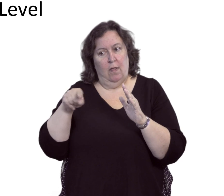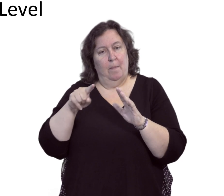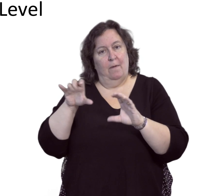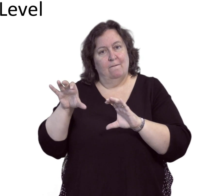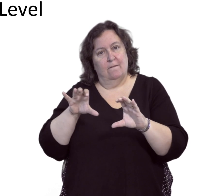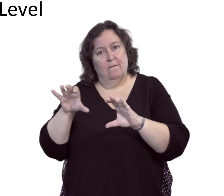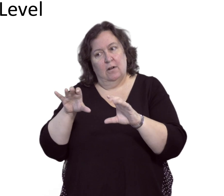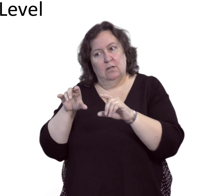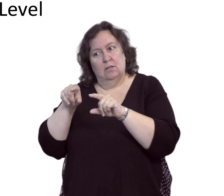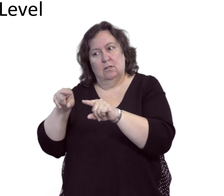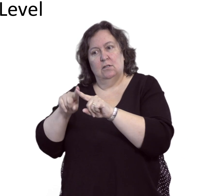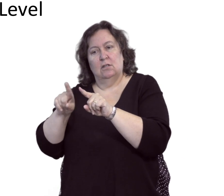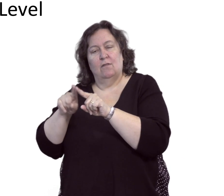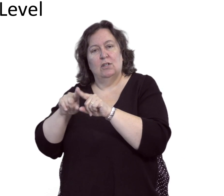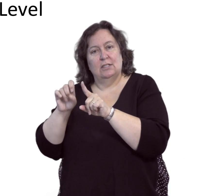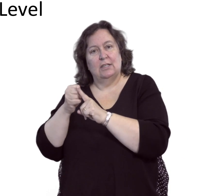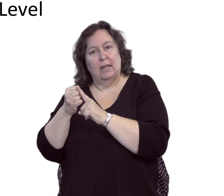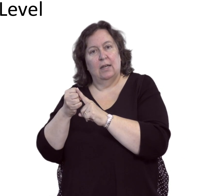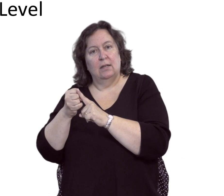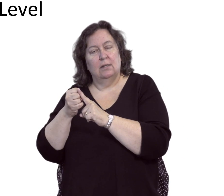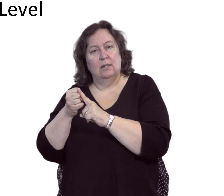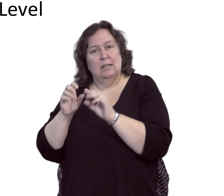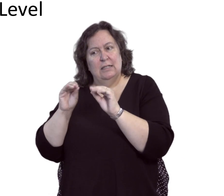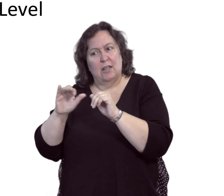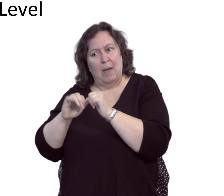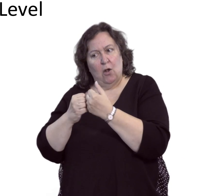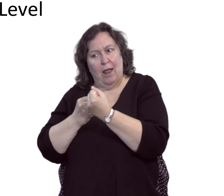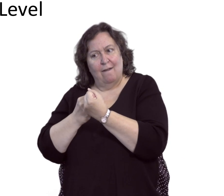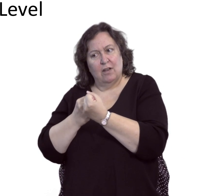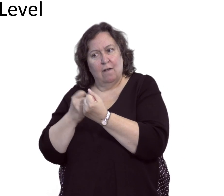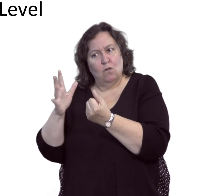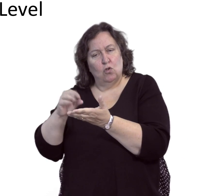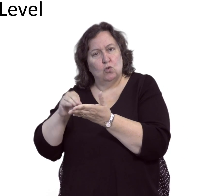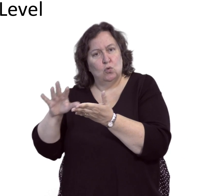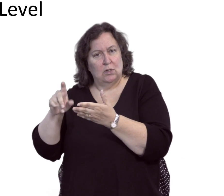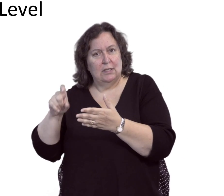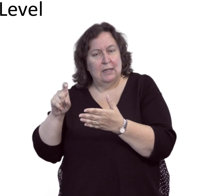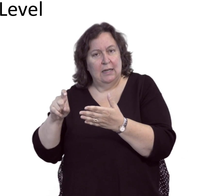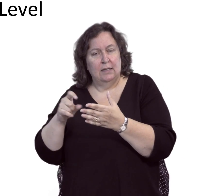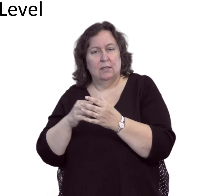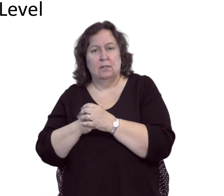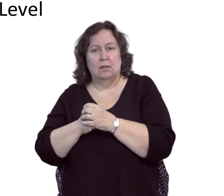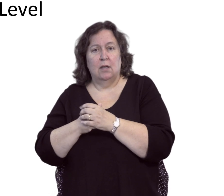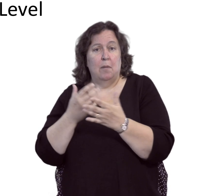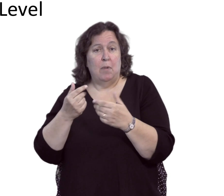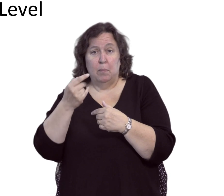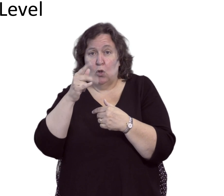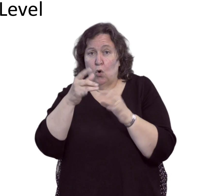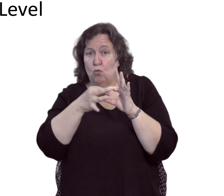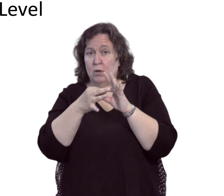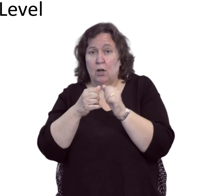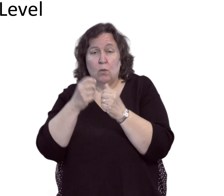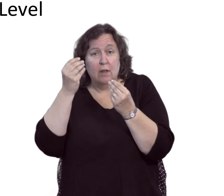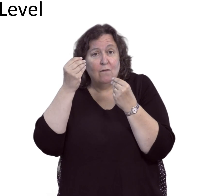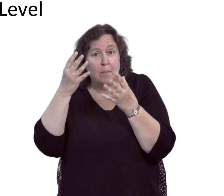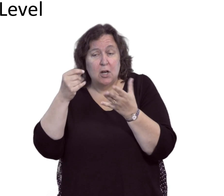in many different settings, advocating for what the student’s needs are. The goal may be an information-related goal